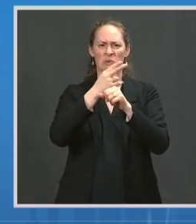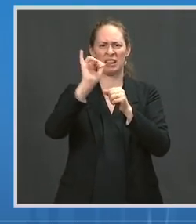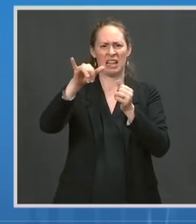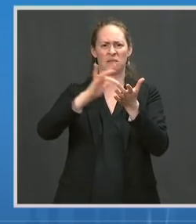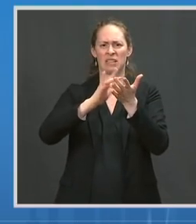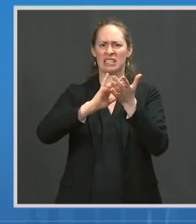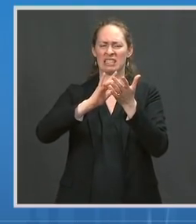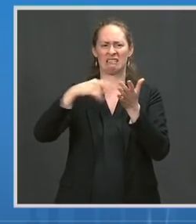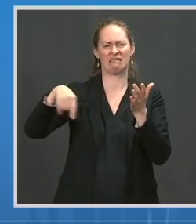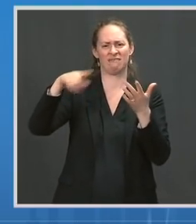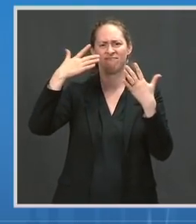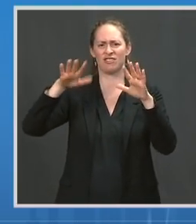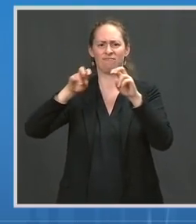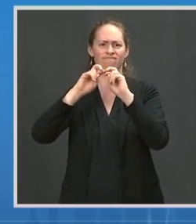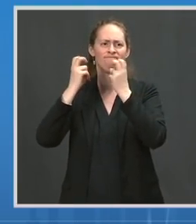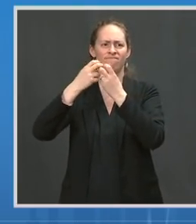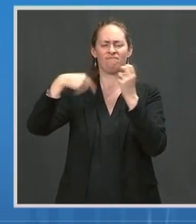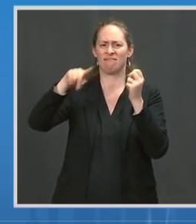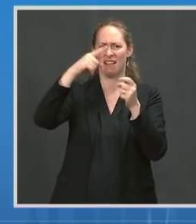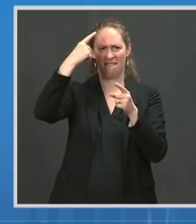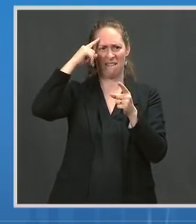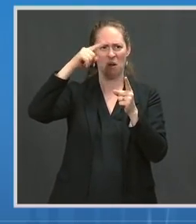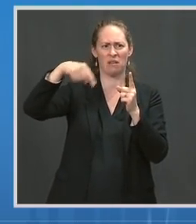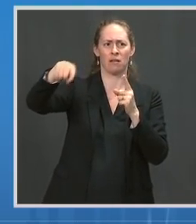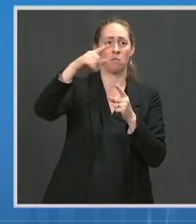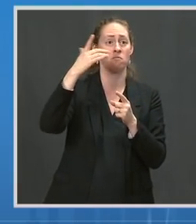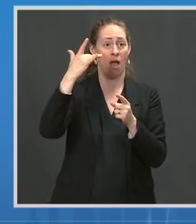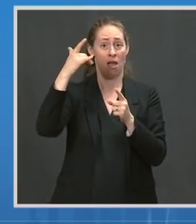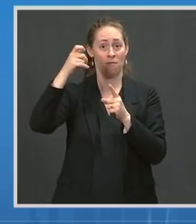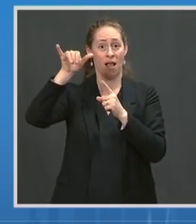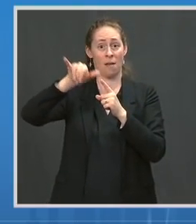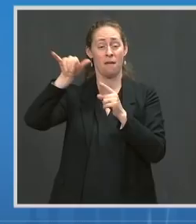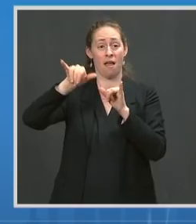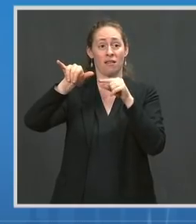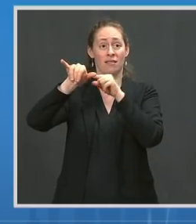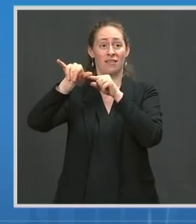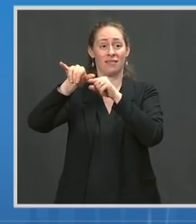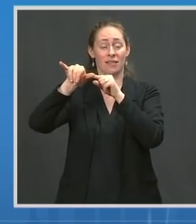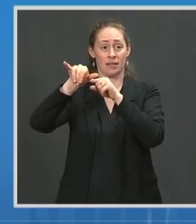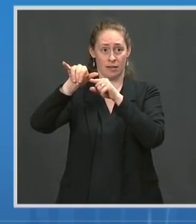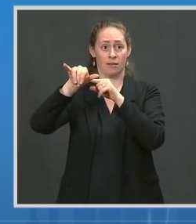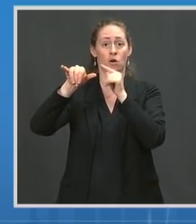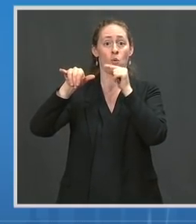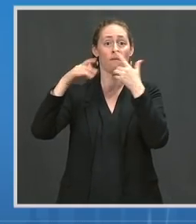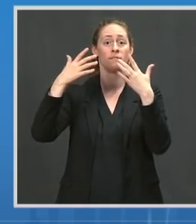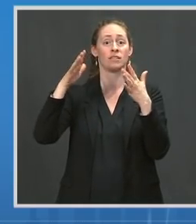of these antibodies in people who are hospitalized, except if it's in a clinical trial.